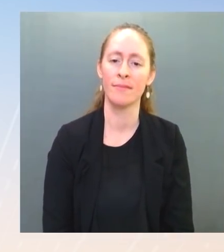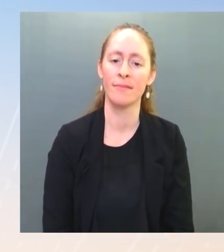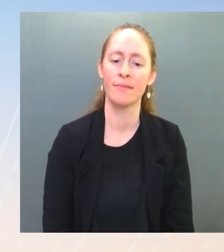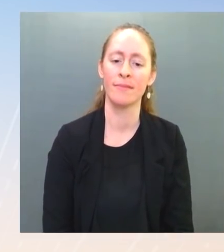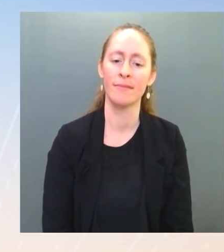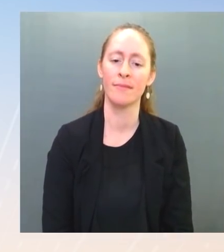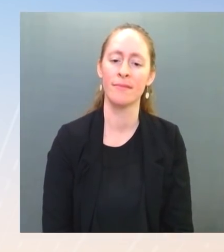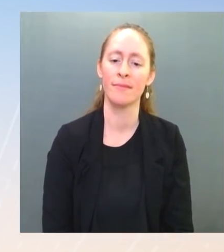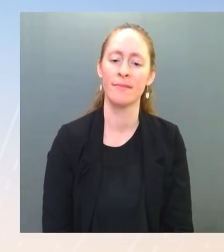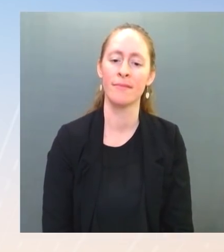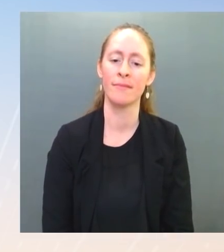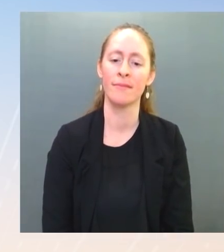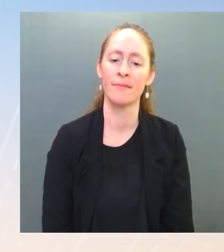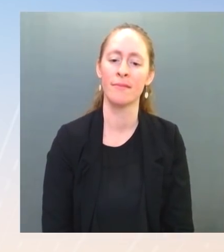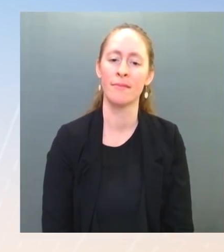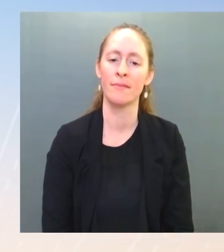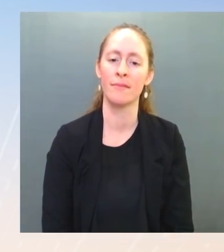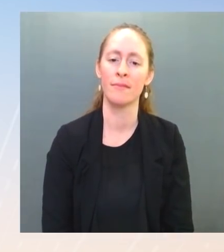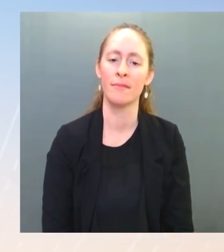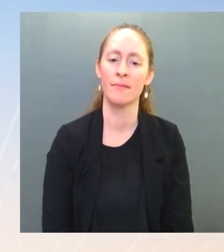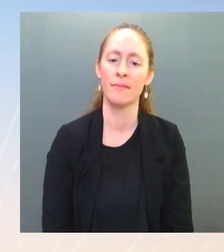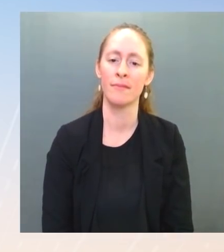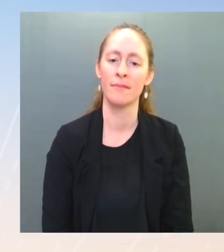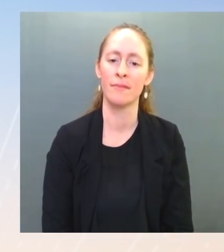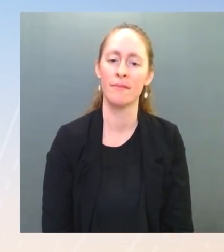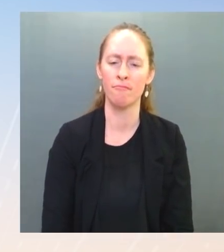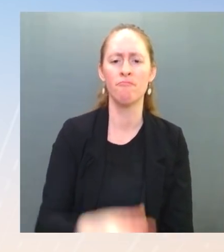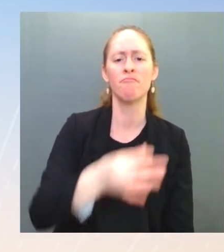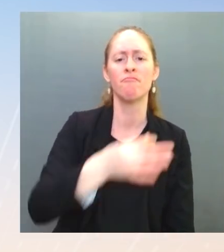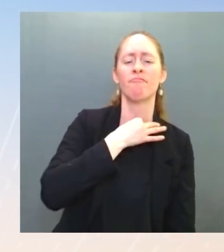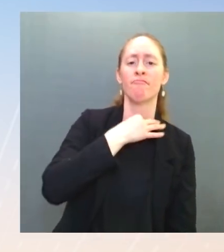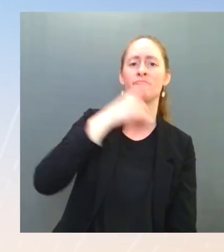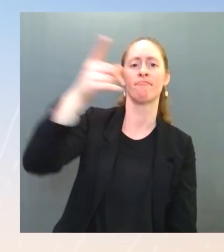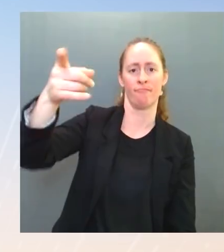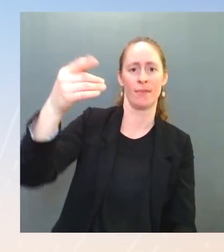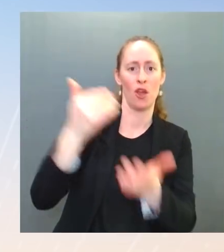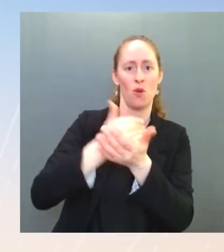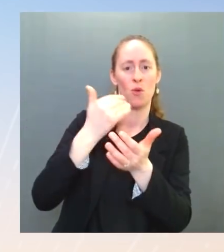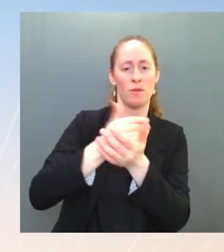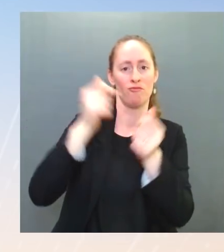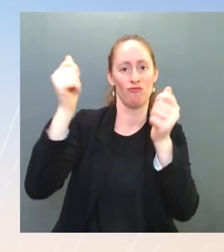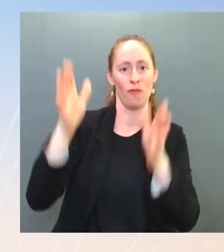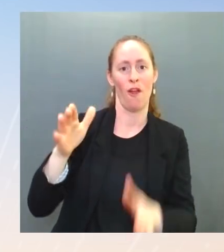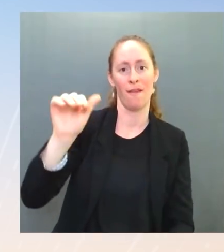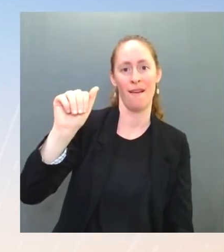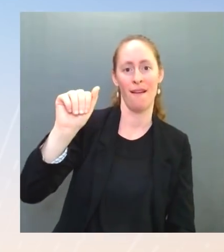Can you describe any outreach that's been done to the Senate to ensure that the confirmation process